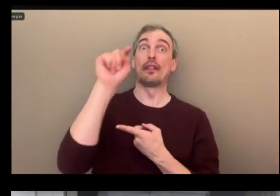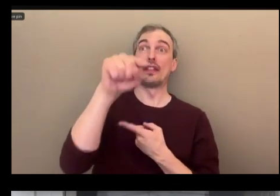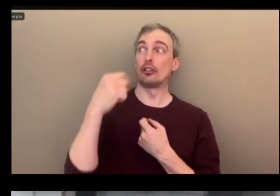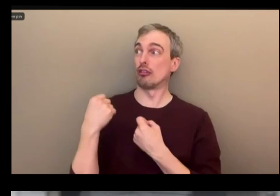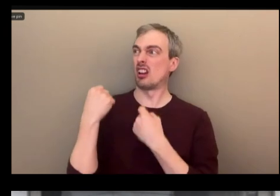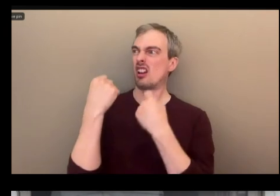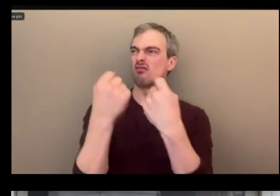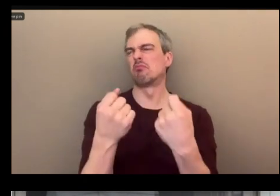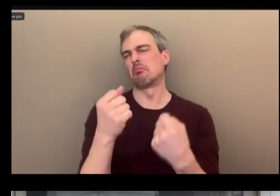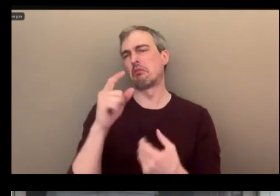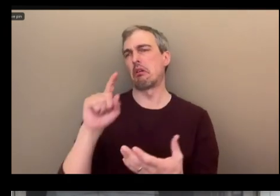If it's Newark airport. Philadelphia, it's